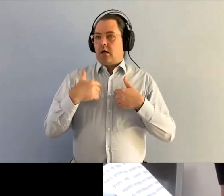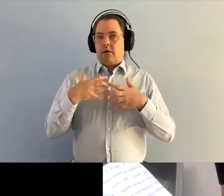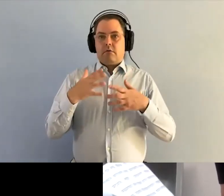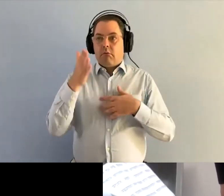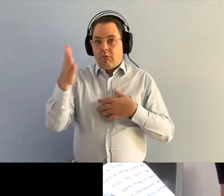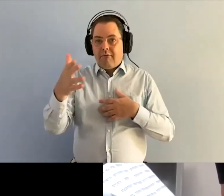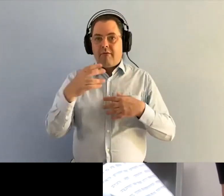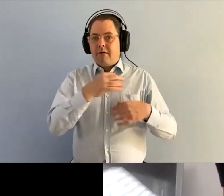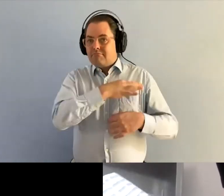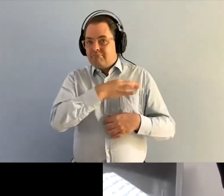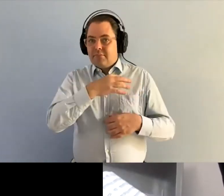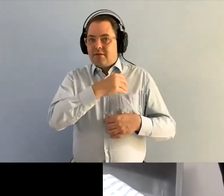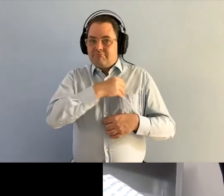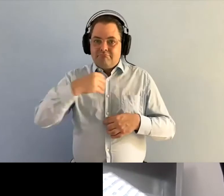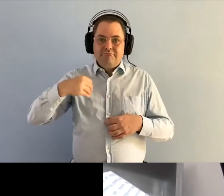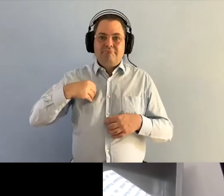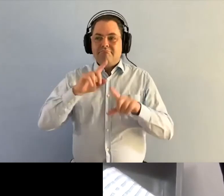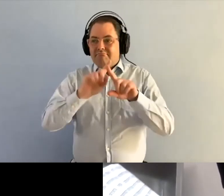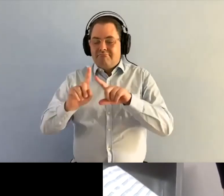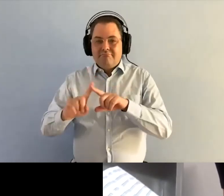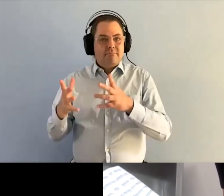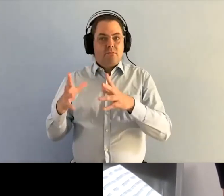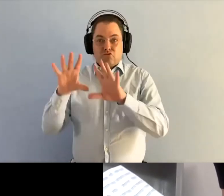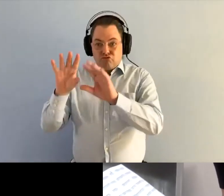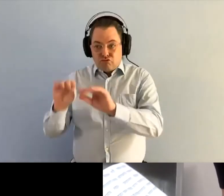disabilities have lost their regular income, their